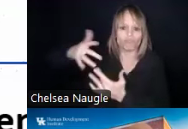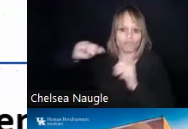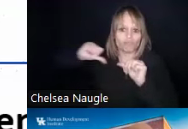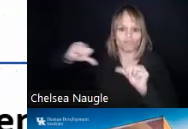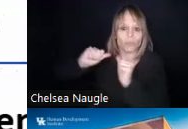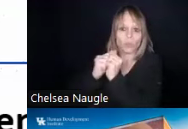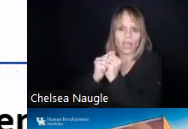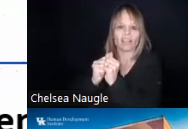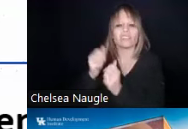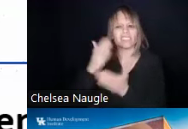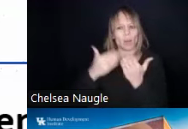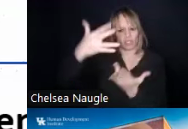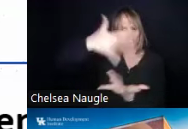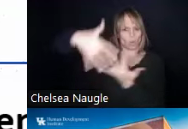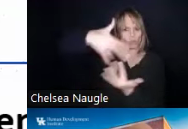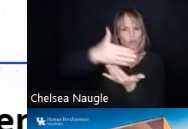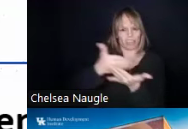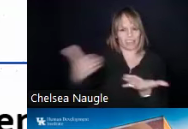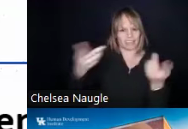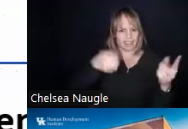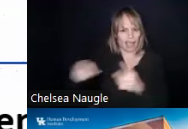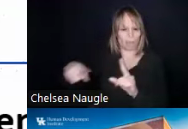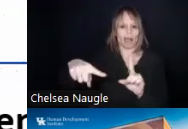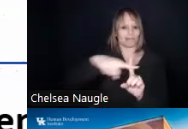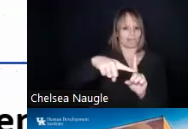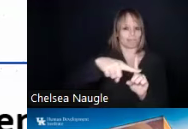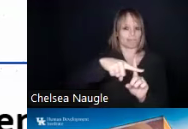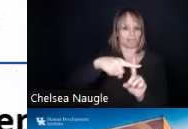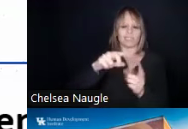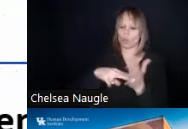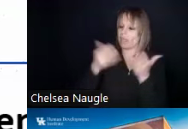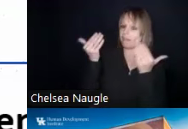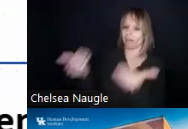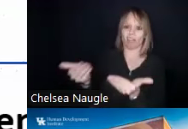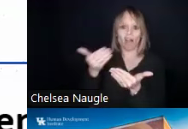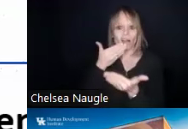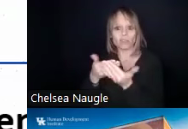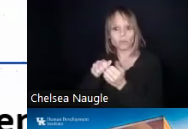that are very positive in terms of you know getting along with others, cooperating with others, managing